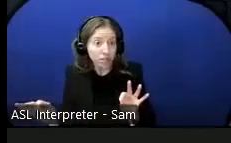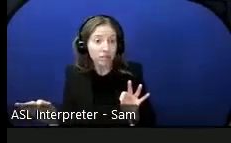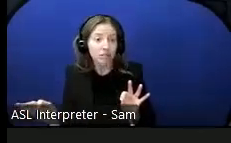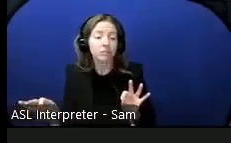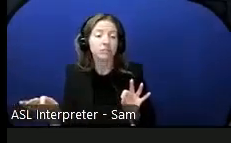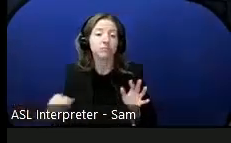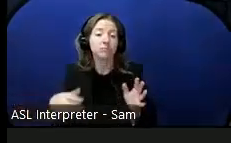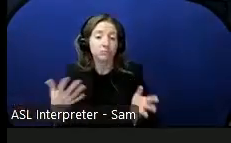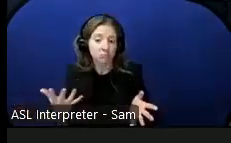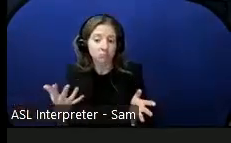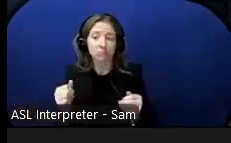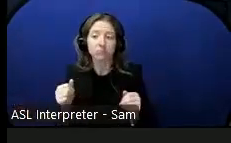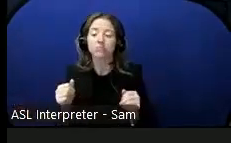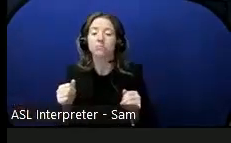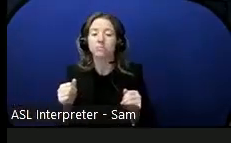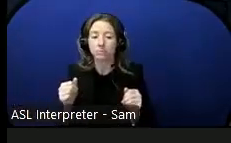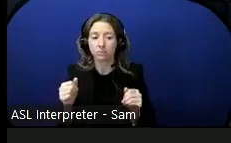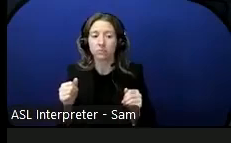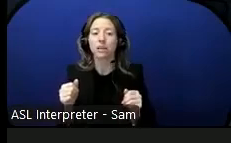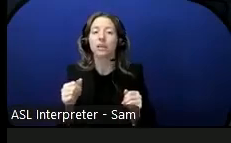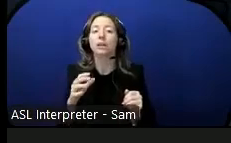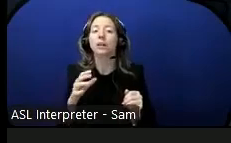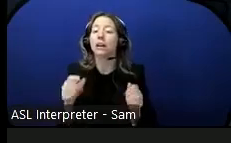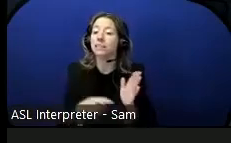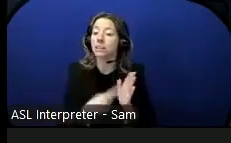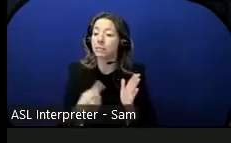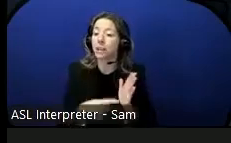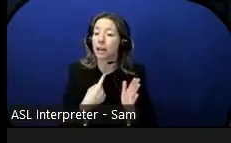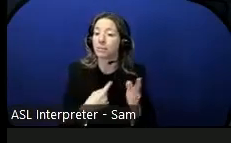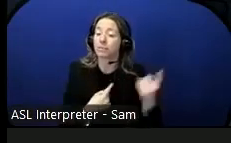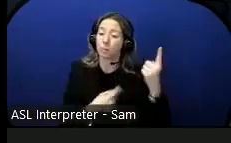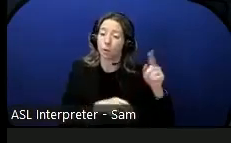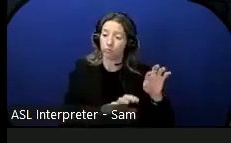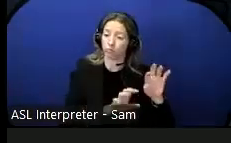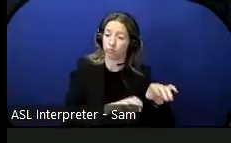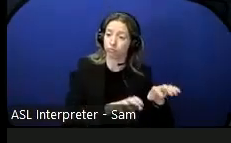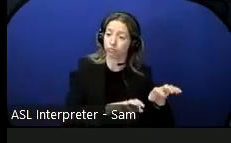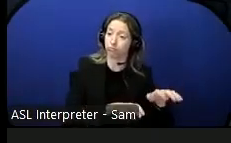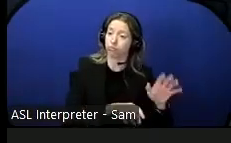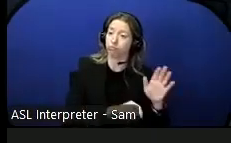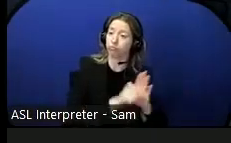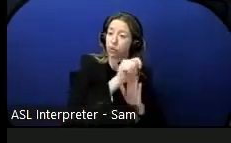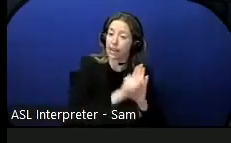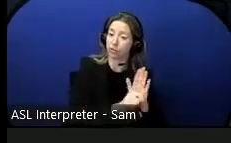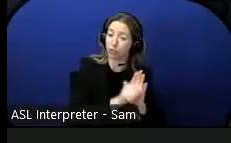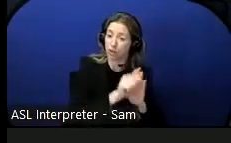Transcripts also give people with multiple disabilities options to understand the content of a video,